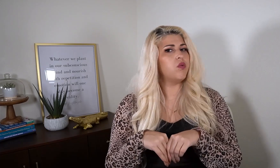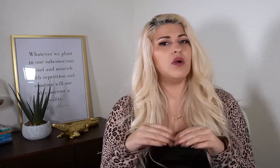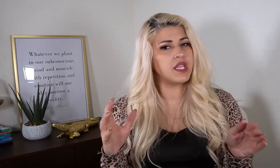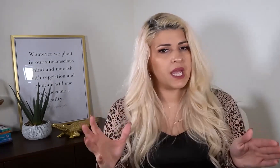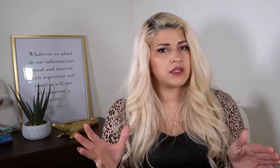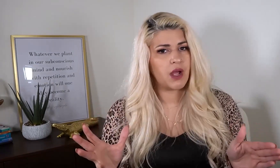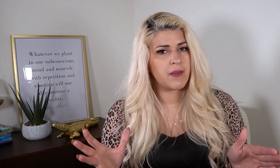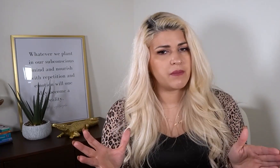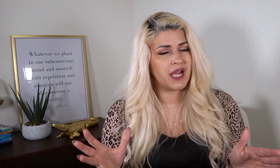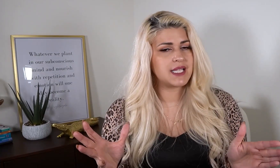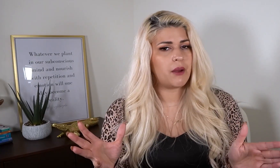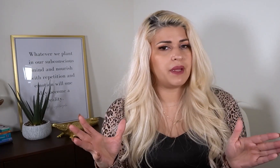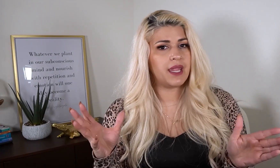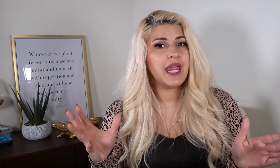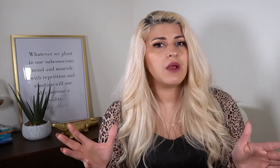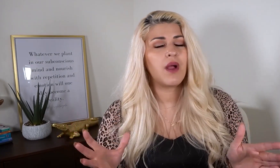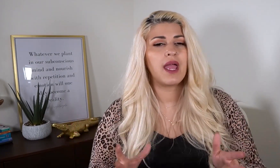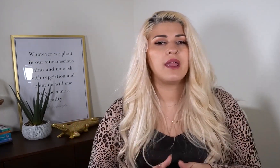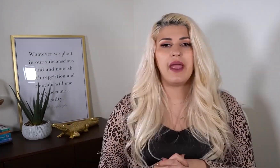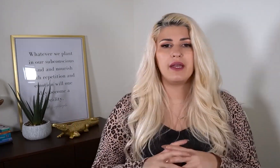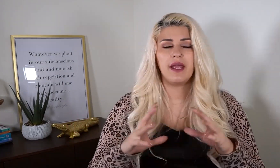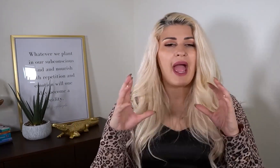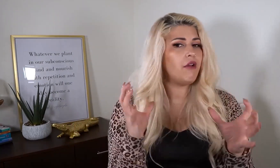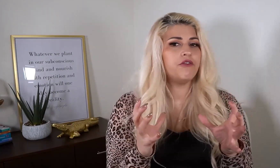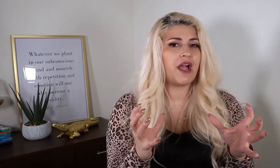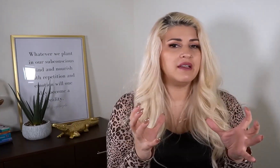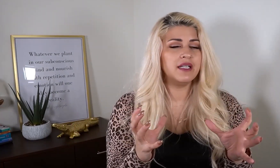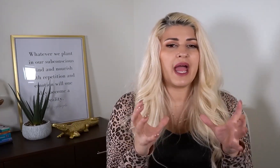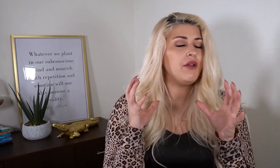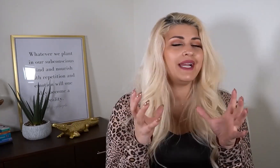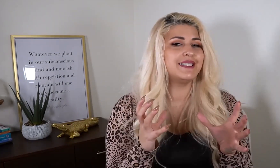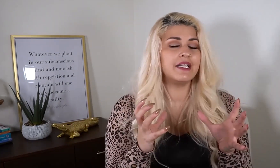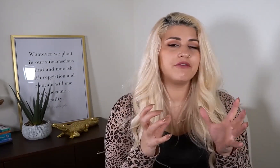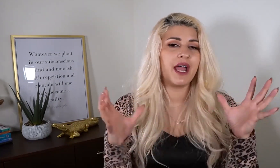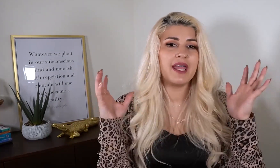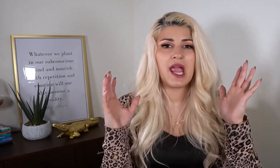what the heck do I mean by topic anyway and how to find it, how to identify it,